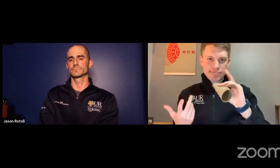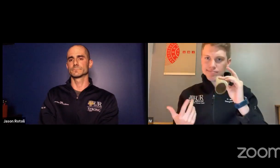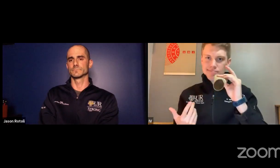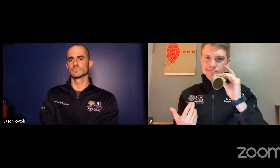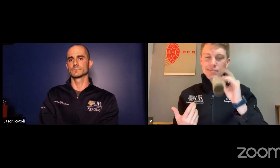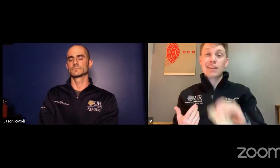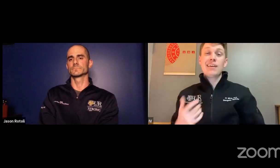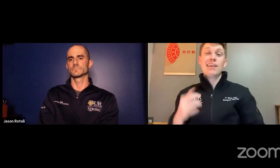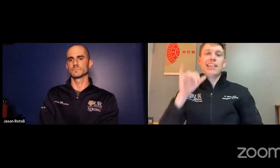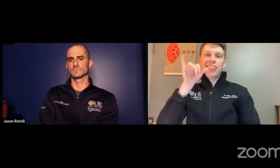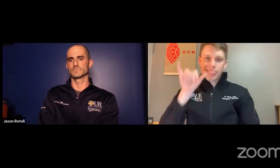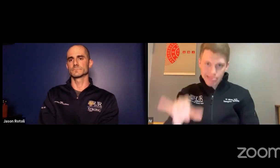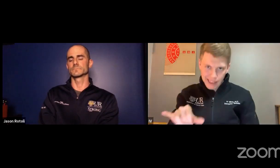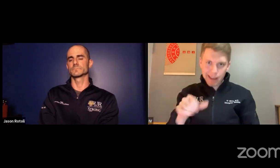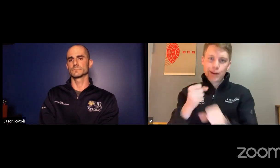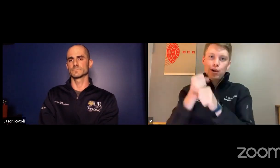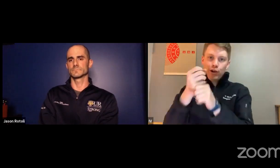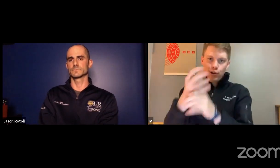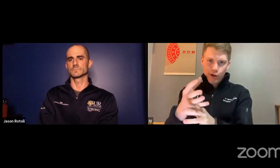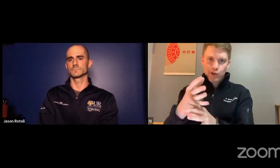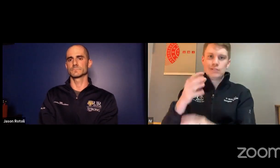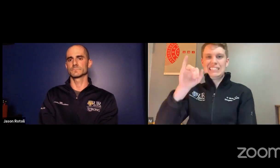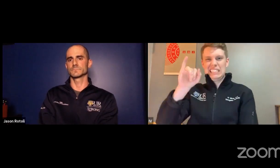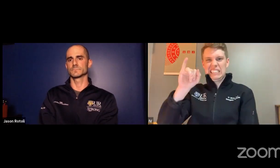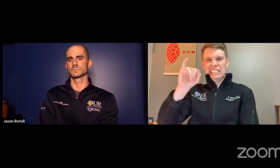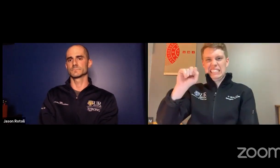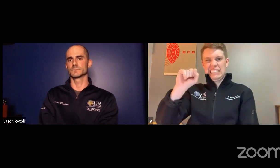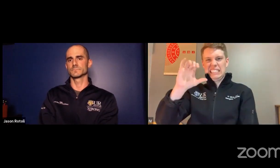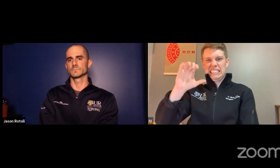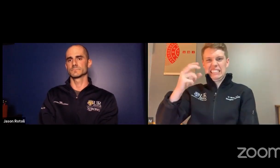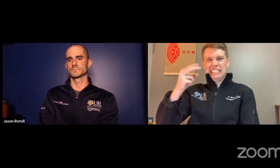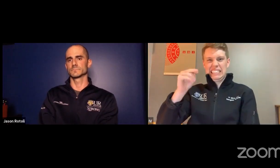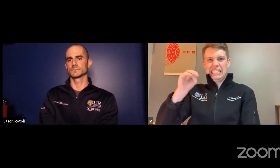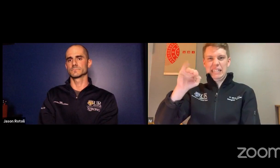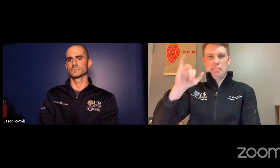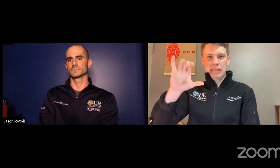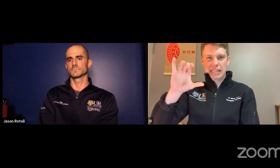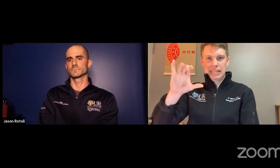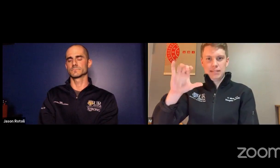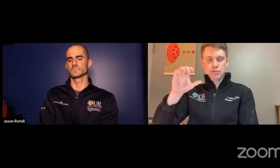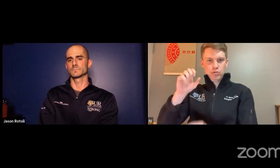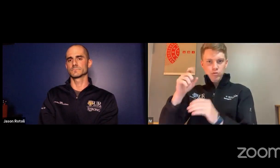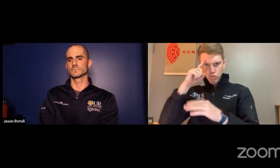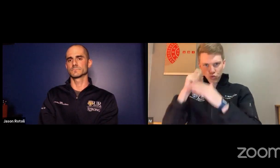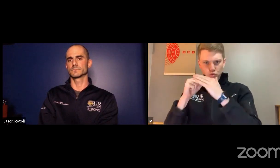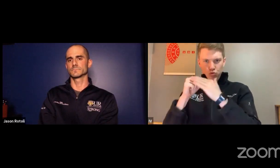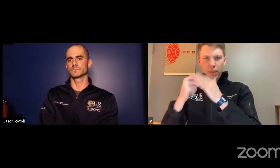hemorrhage stroke. Another type of stroke is caused by blood clots.